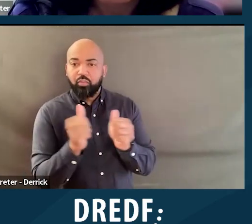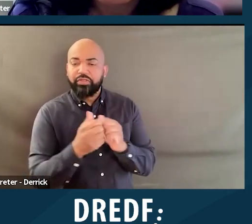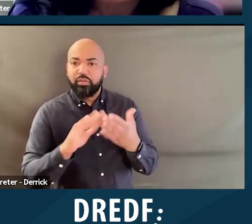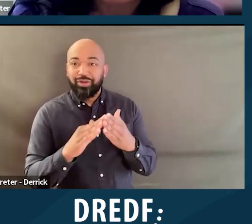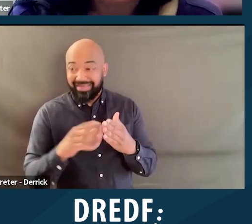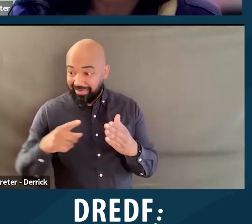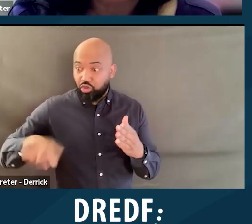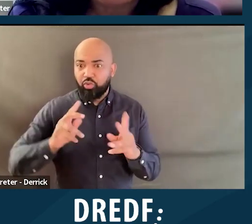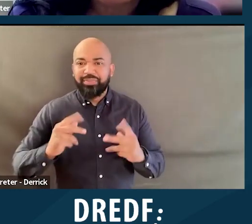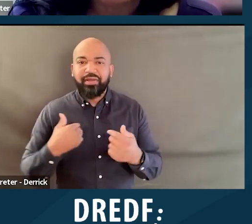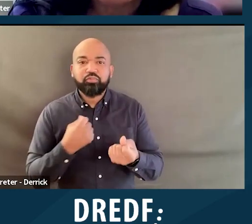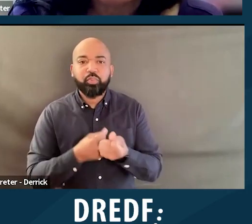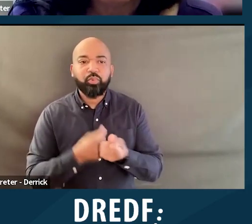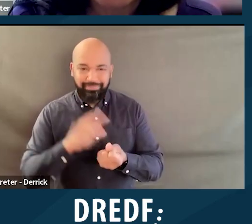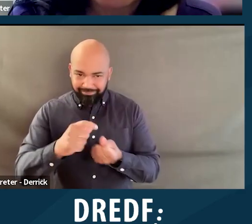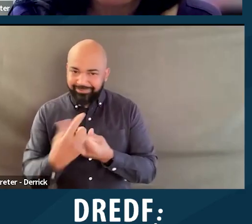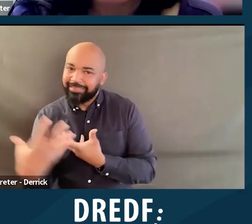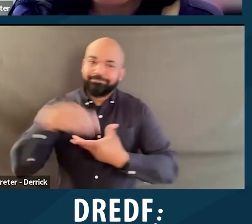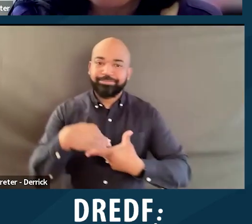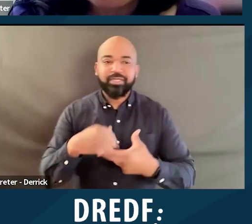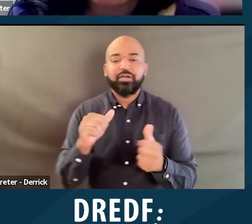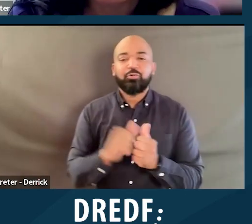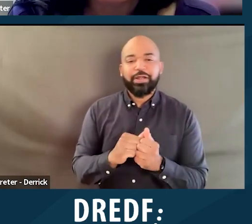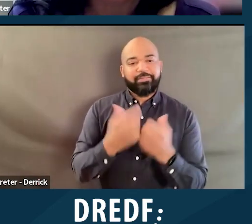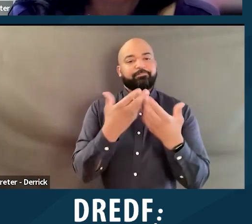And the court said that the states need to provide community‑based